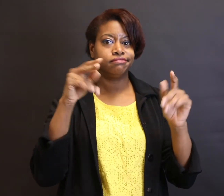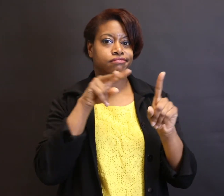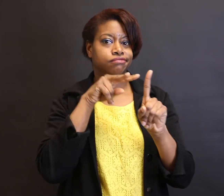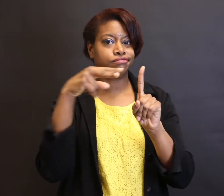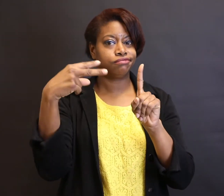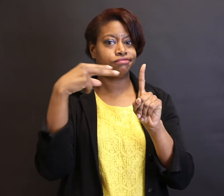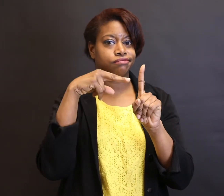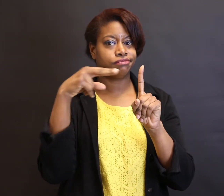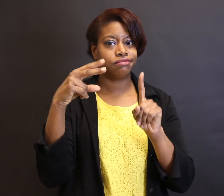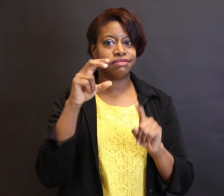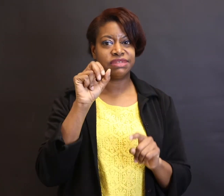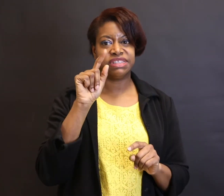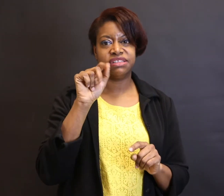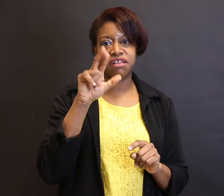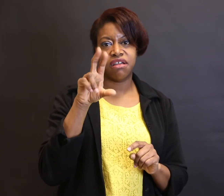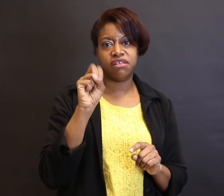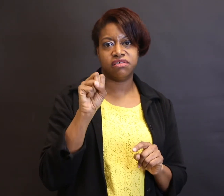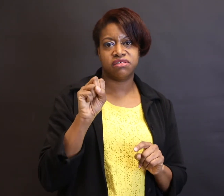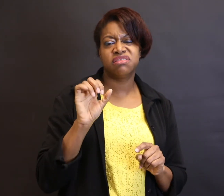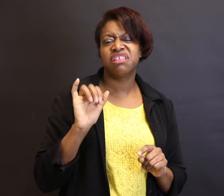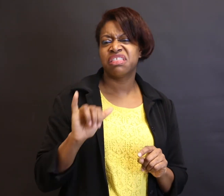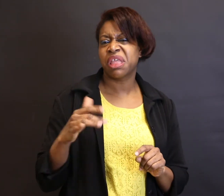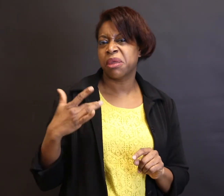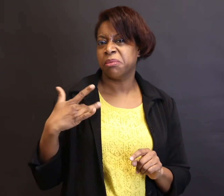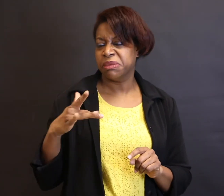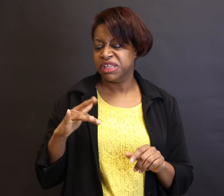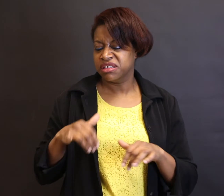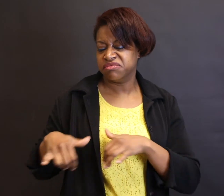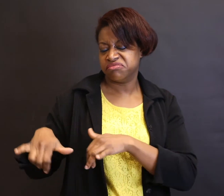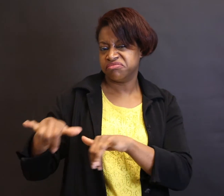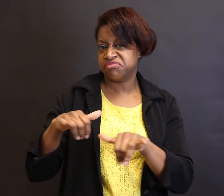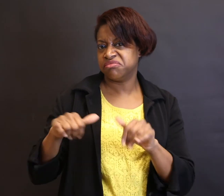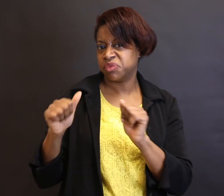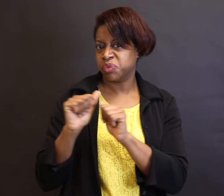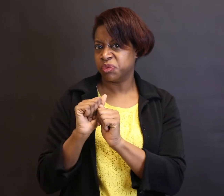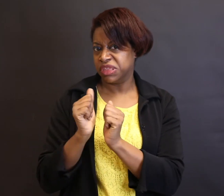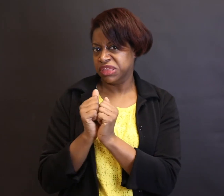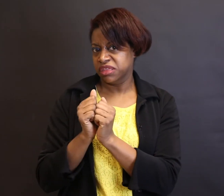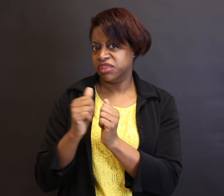probationary status, typical for